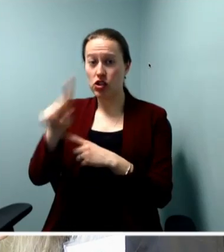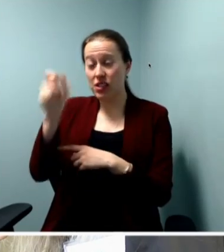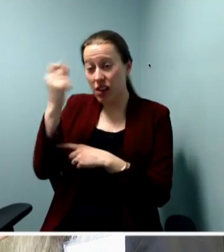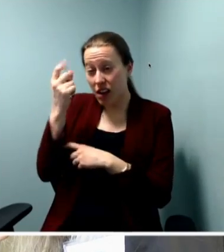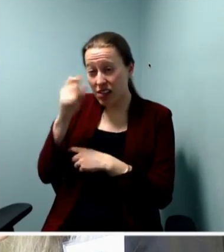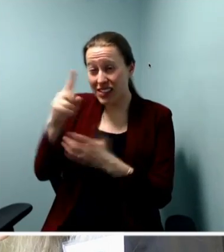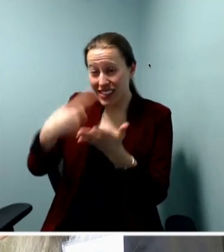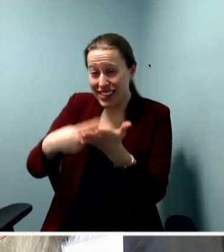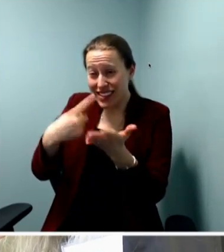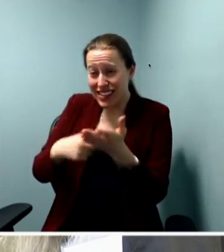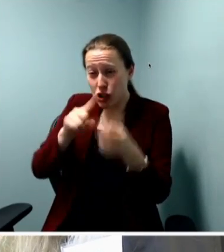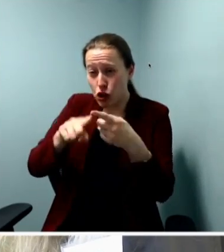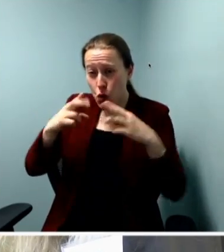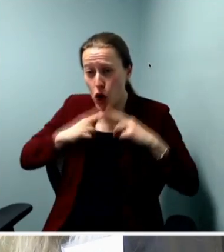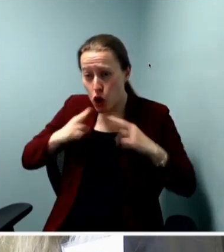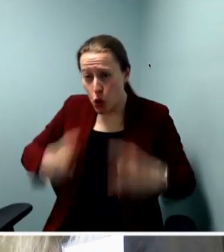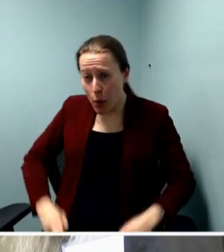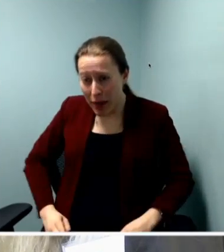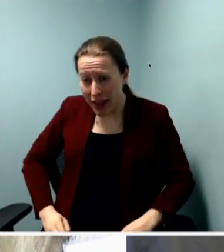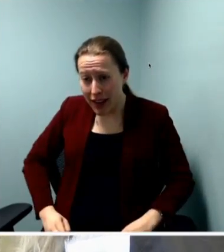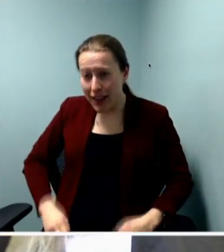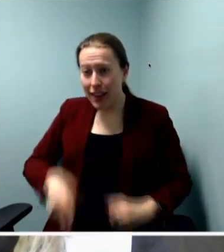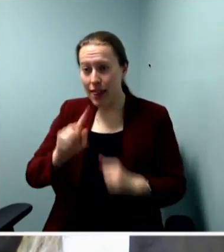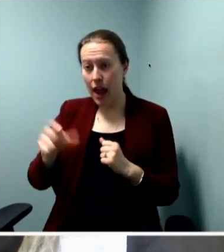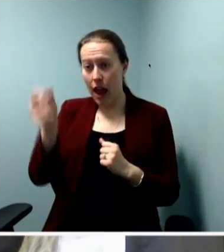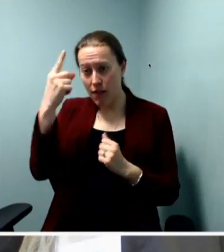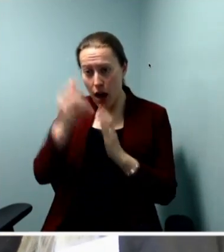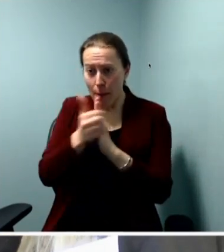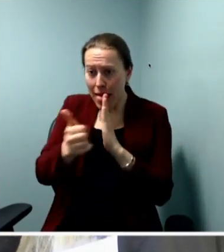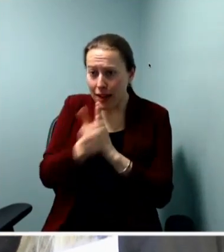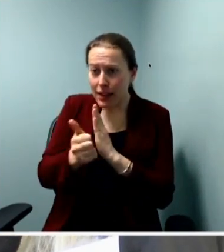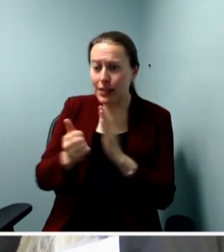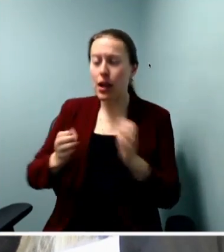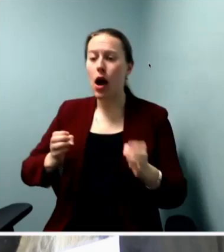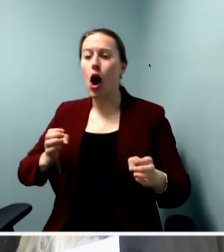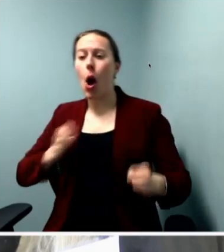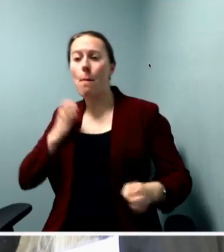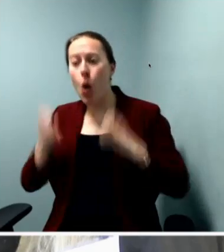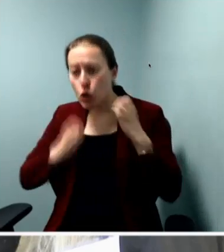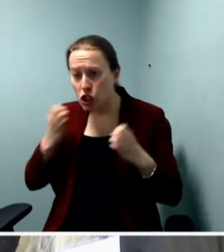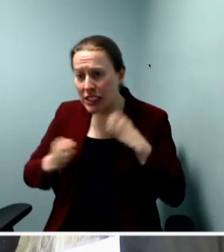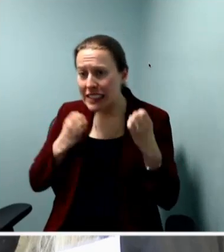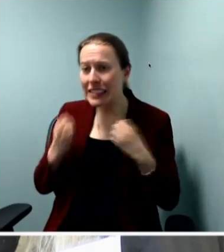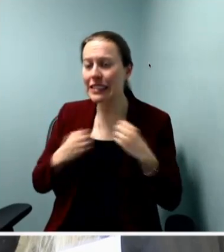that has sensibilities, that has emotions, that does not necessarily express it the way you do,